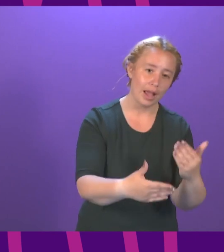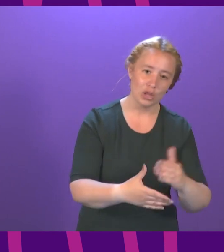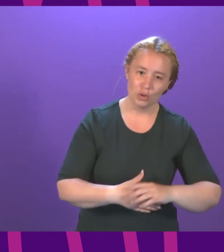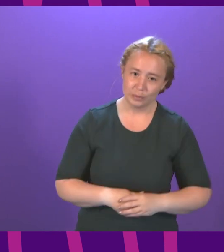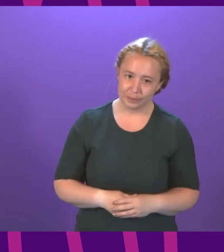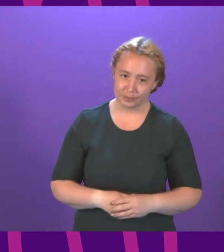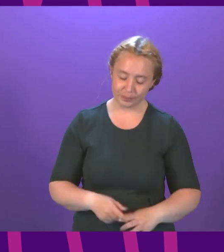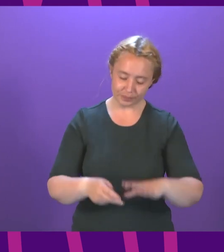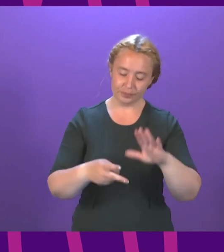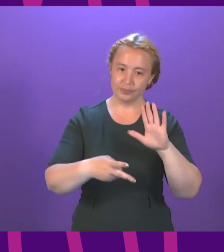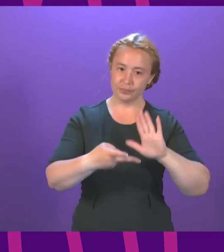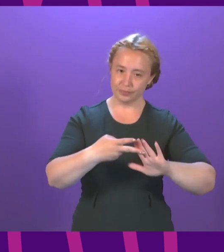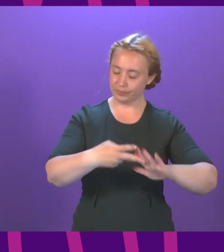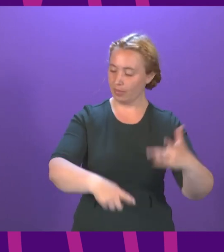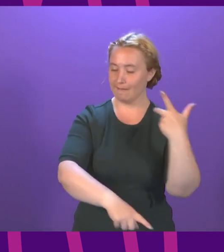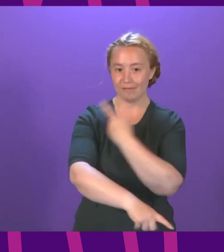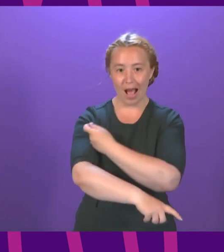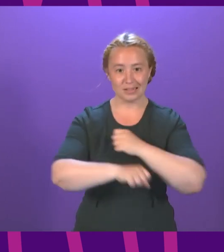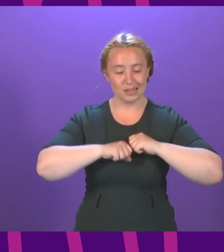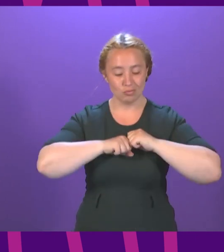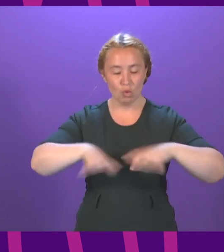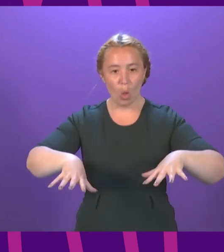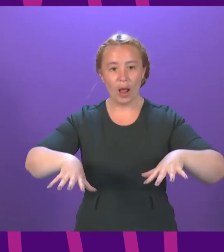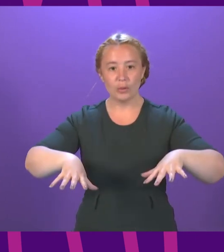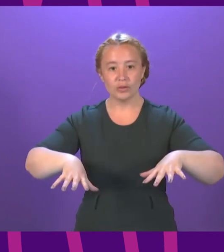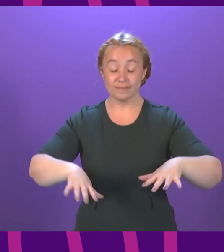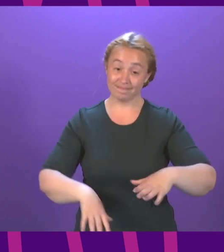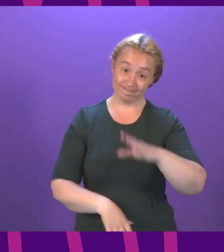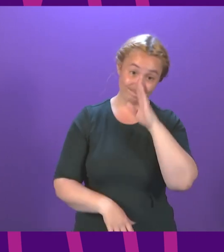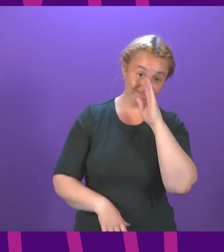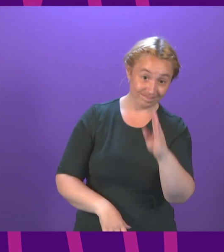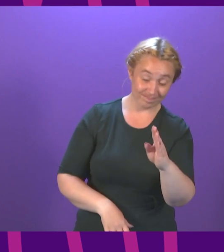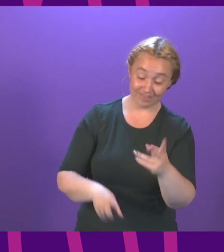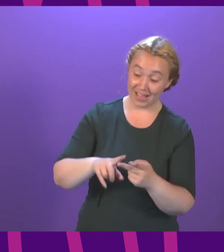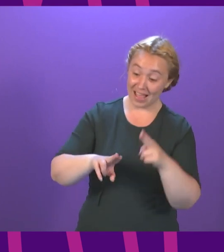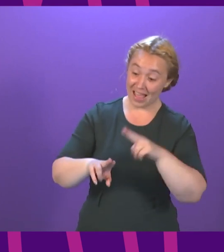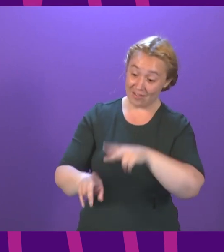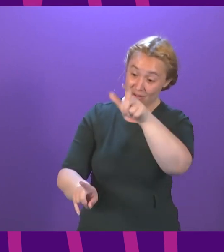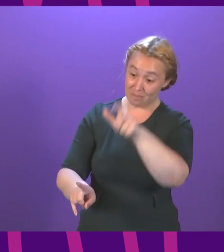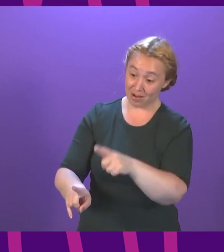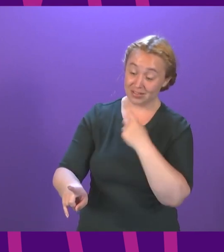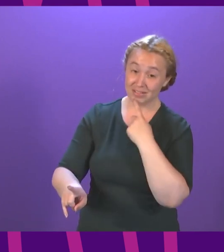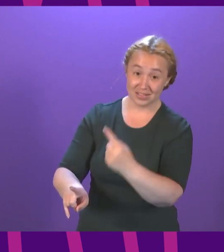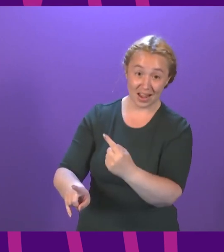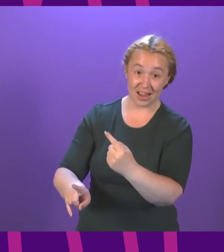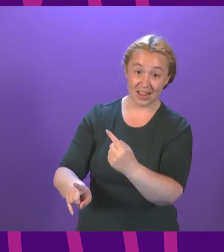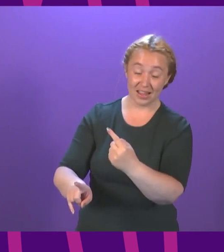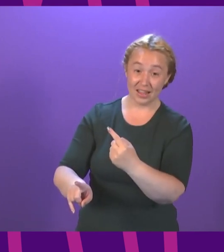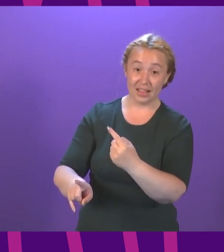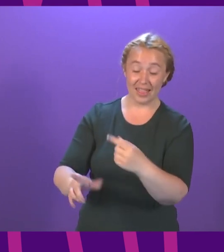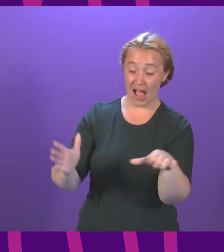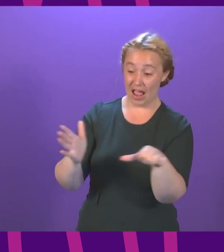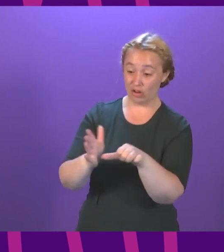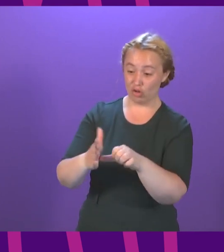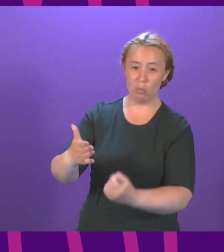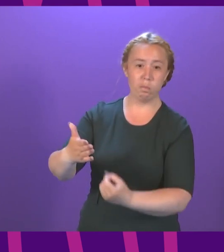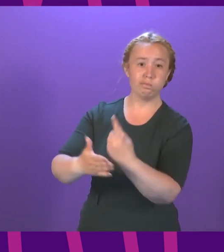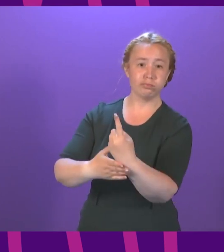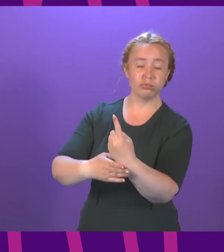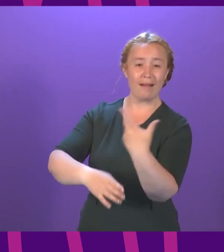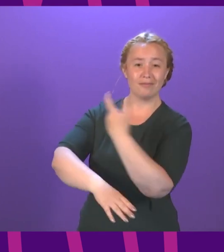On vaccine roll-out, I will be blunt: anyone who suggests that a slowing down of the vaccine